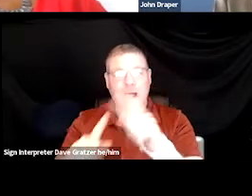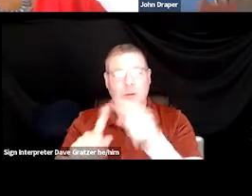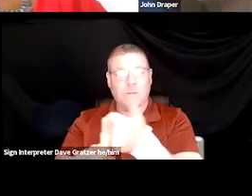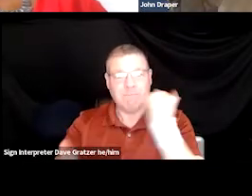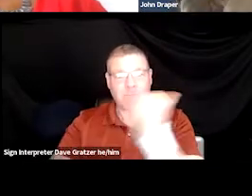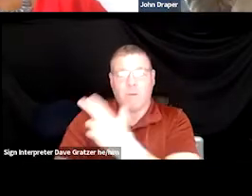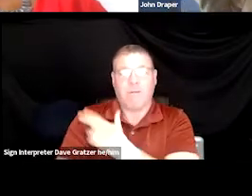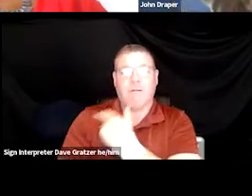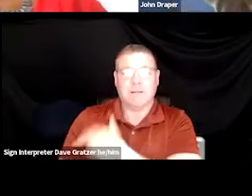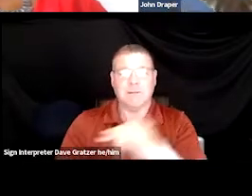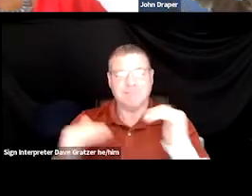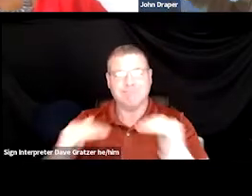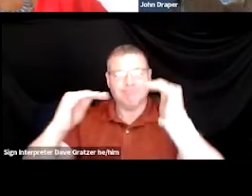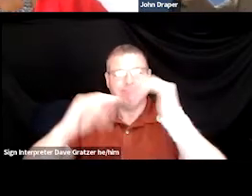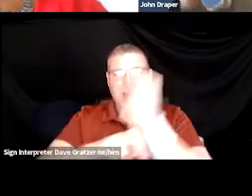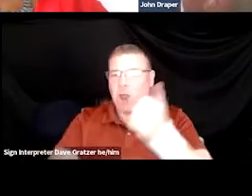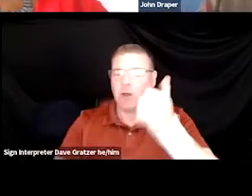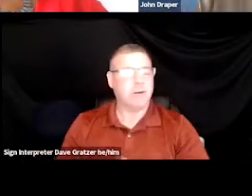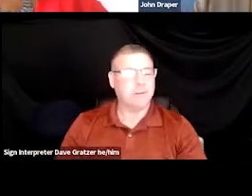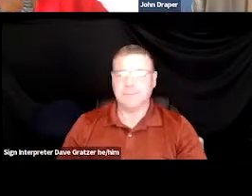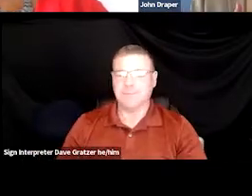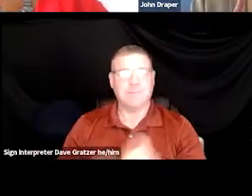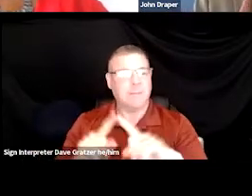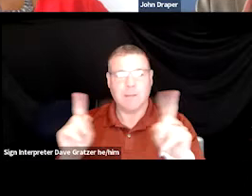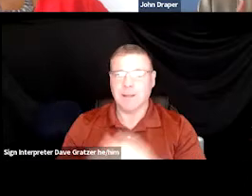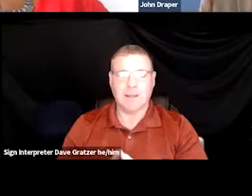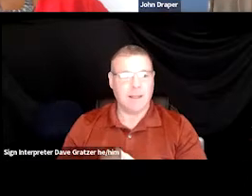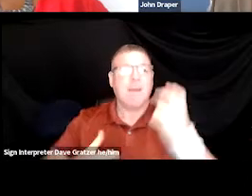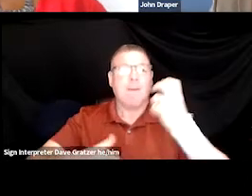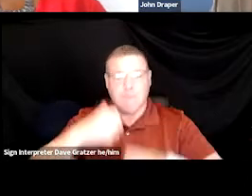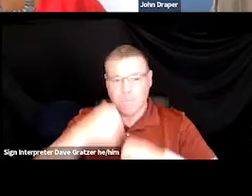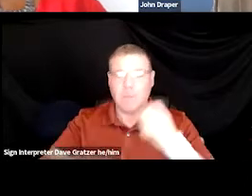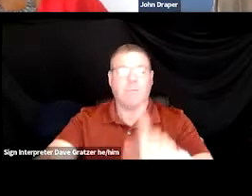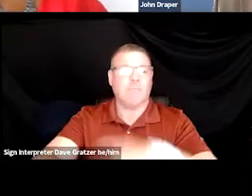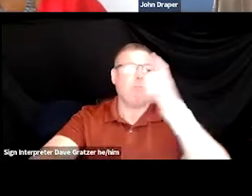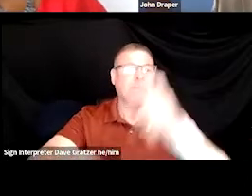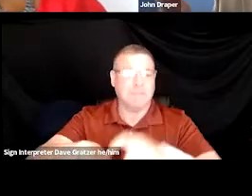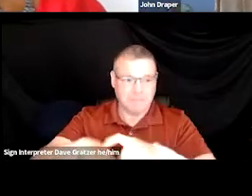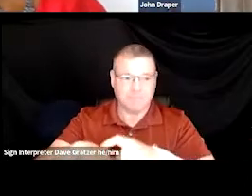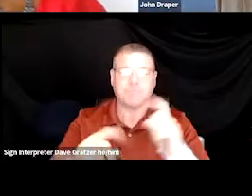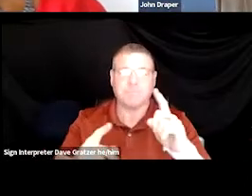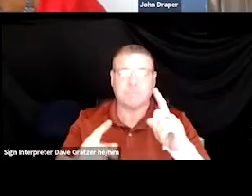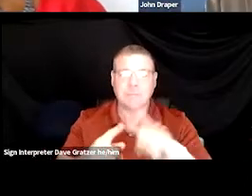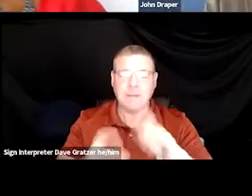and raise that bar and make it harder. But the problem was is that it was gonna be a long time before the community was really able to take care of the number of people who